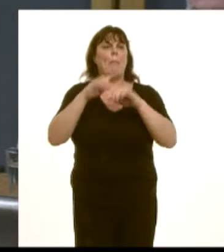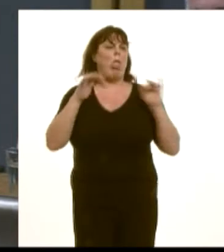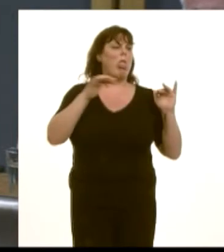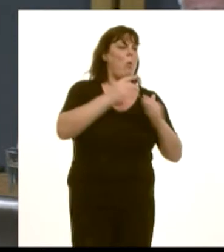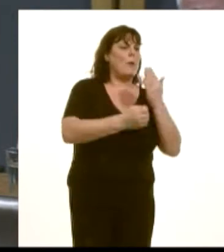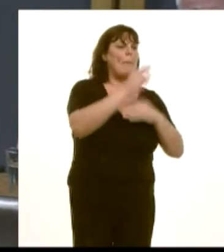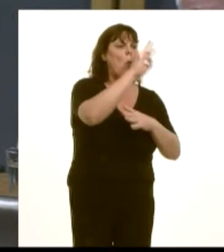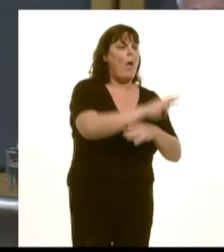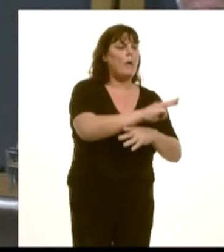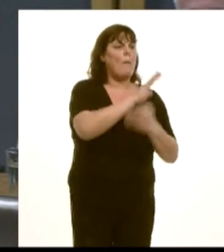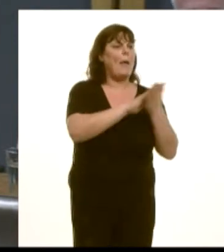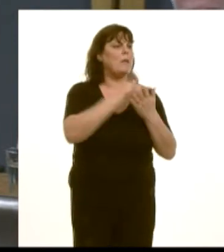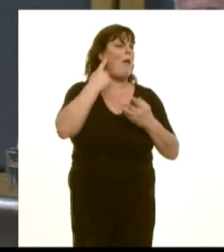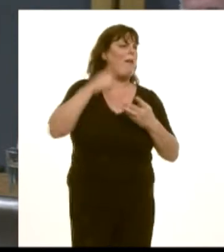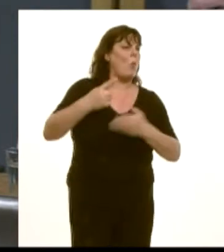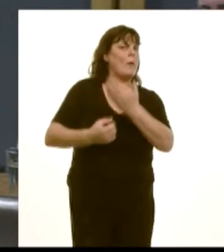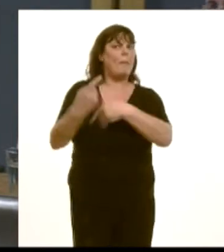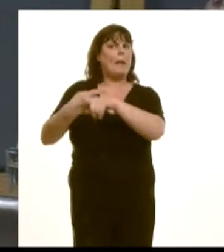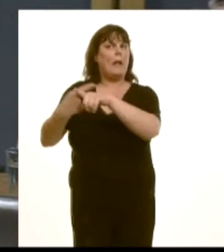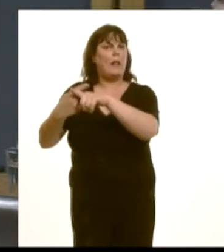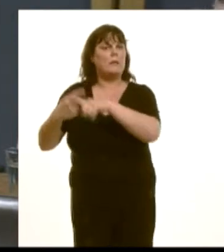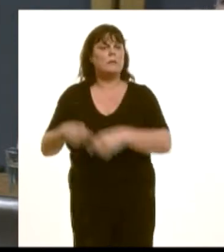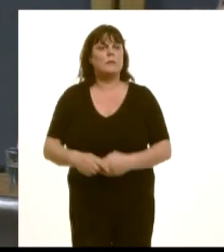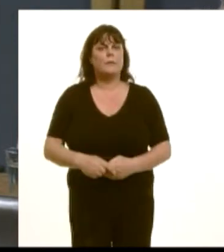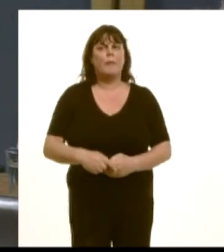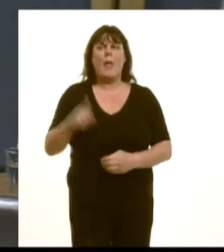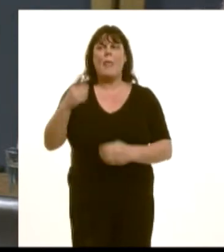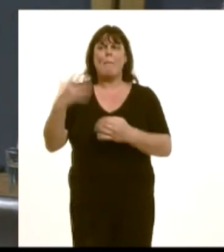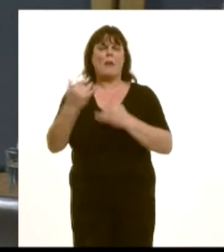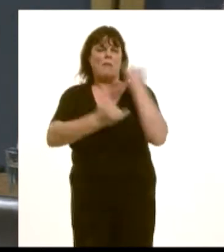the NHS in England. As part of that attack, the consideration of a review by the OECD